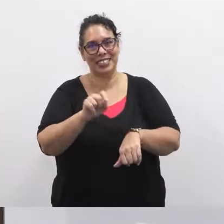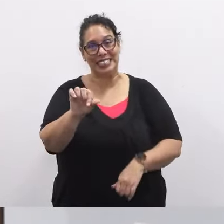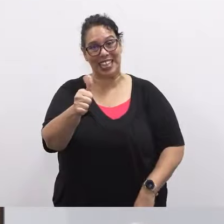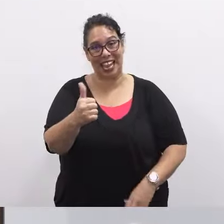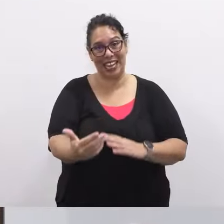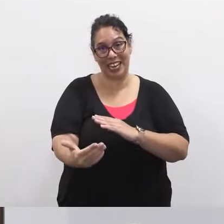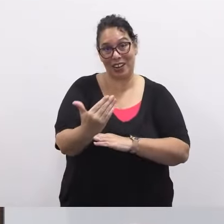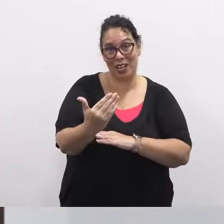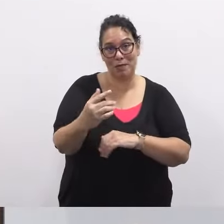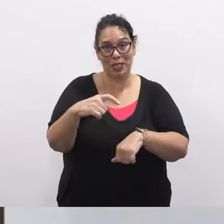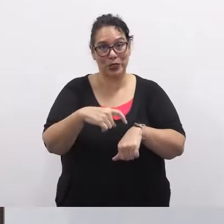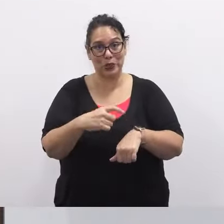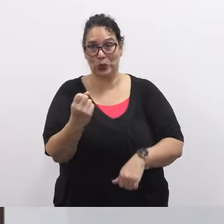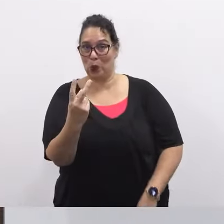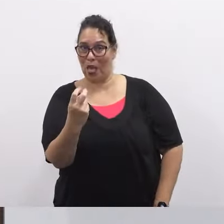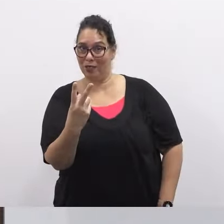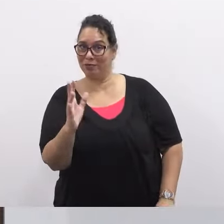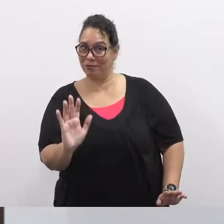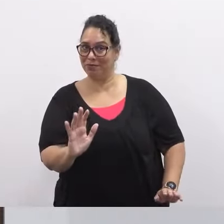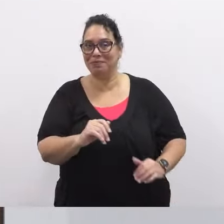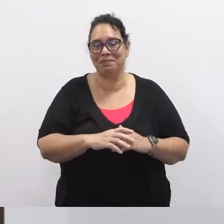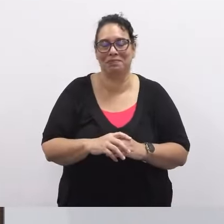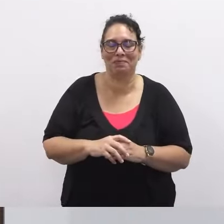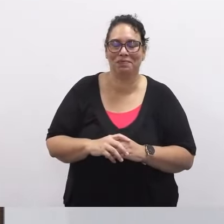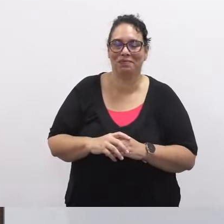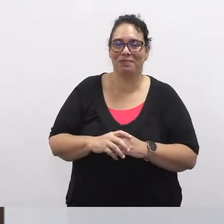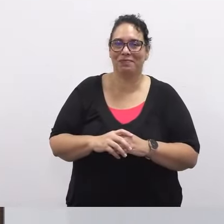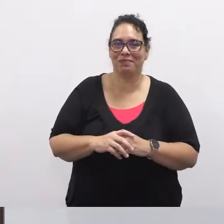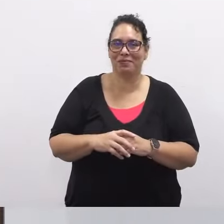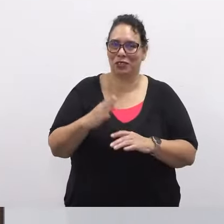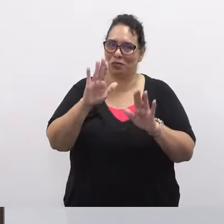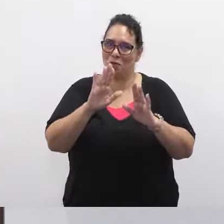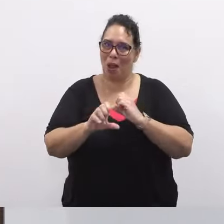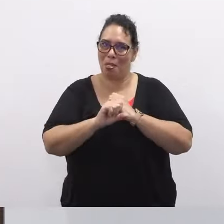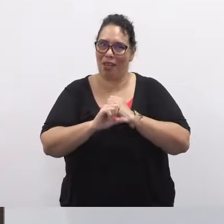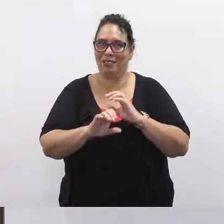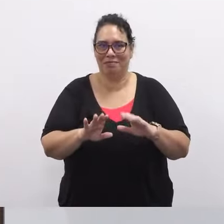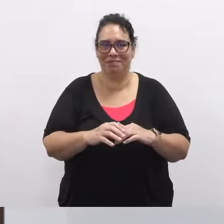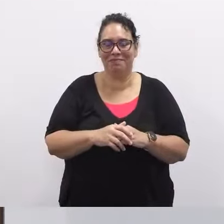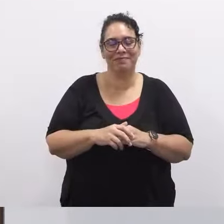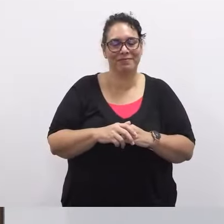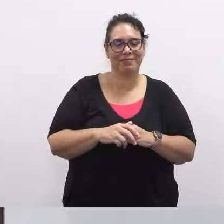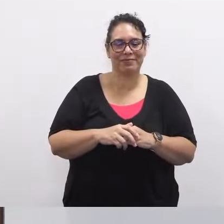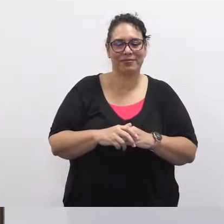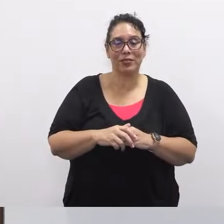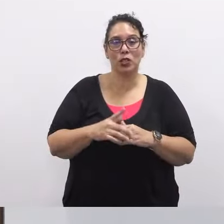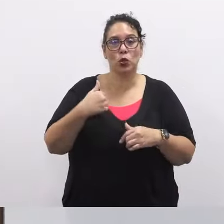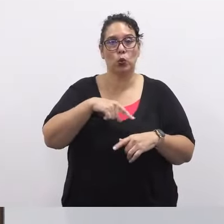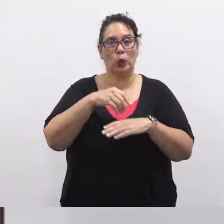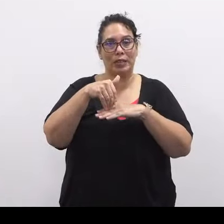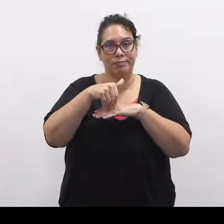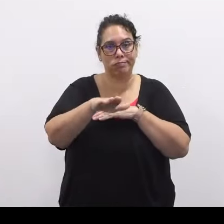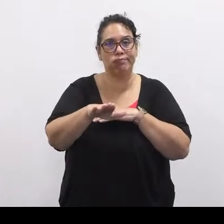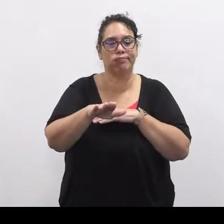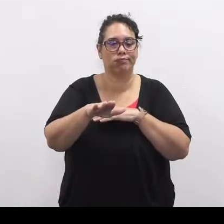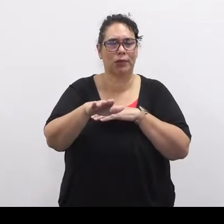10:00 AM to 12:00 PM. Great plug. We did send out last week,